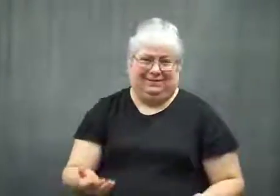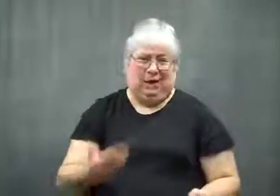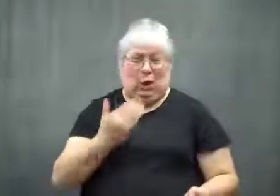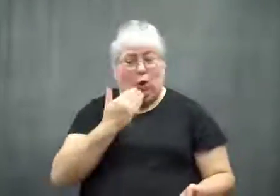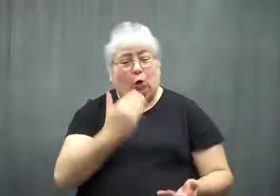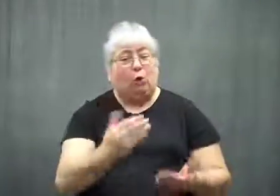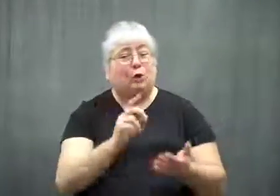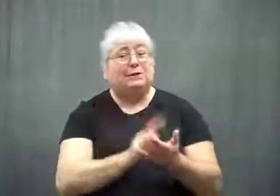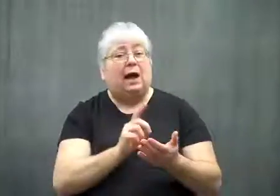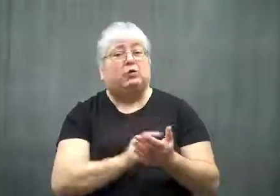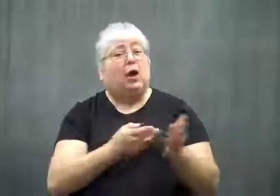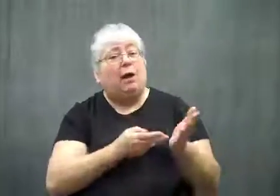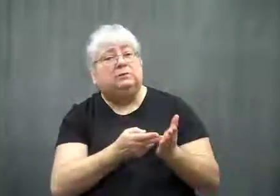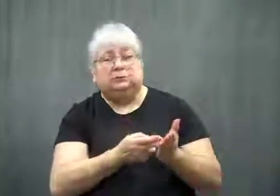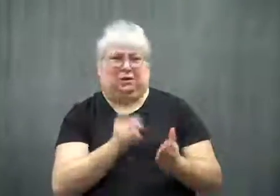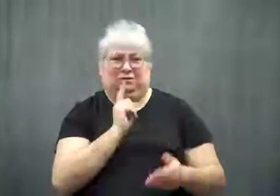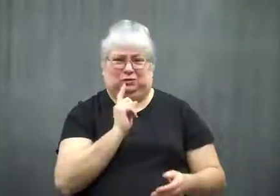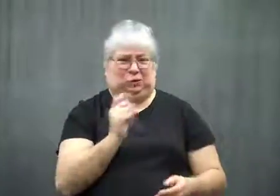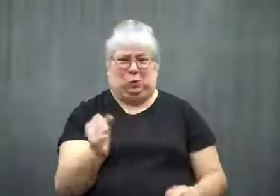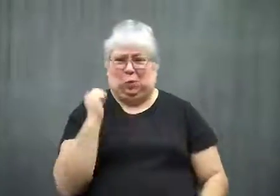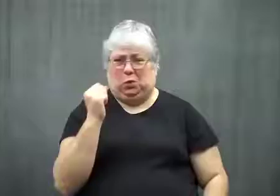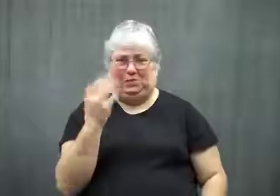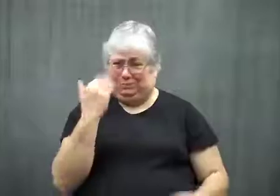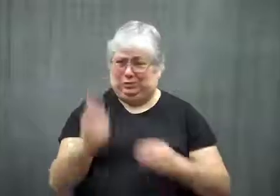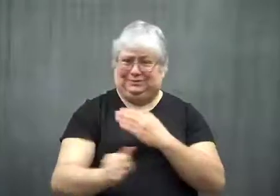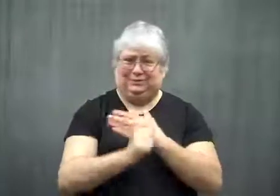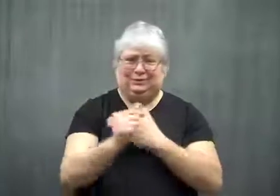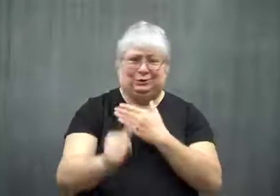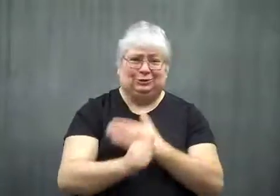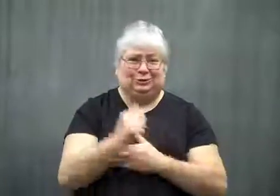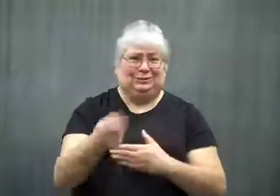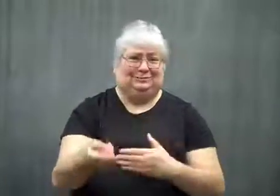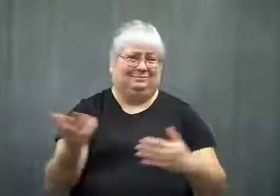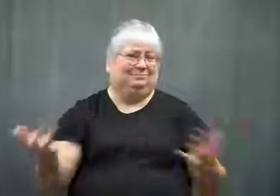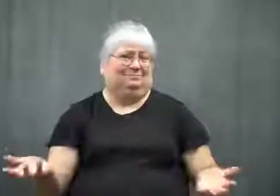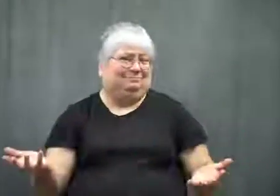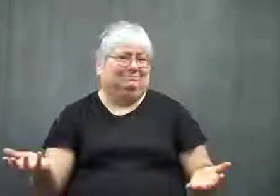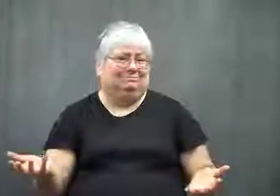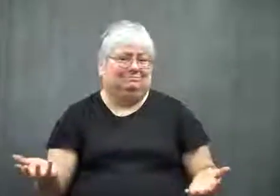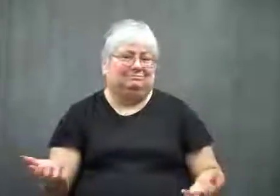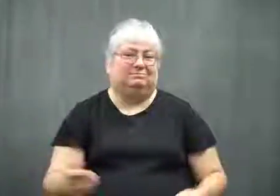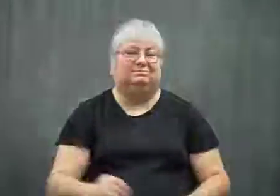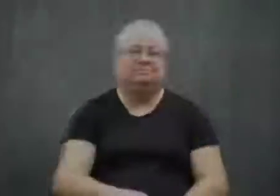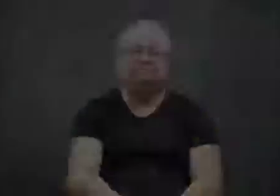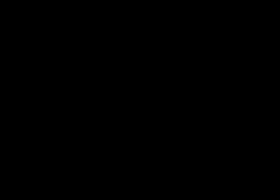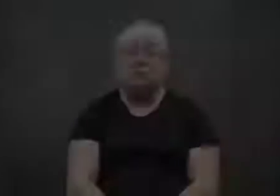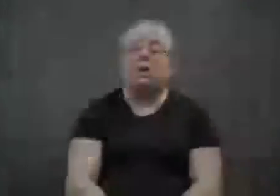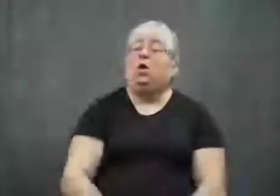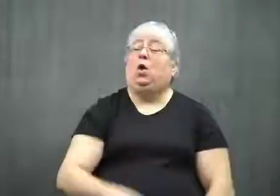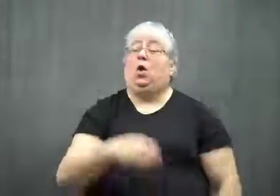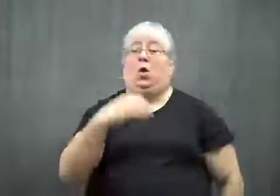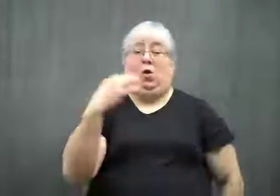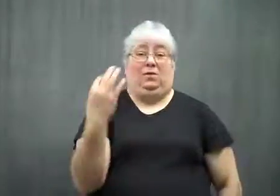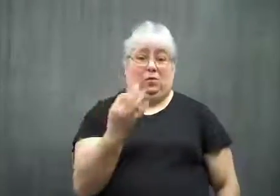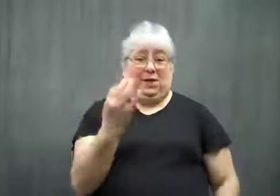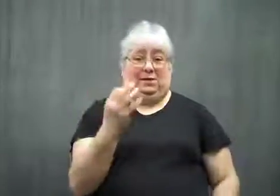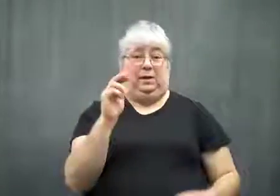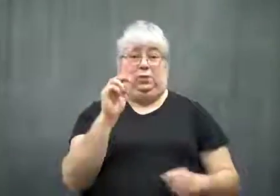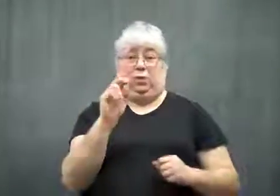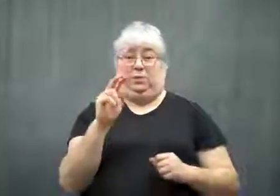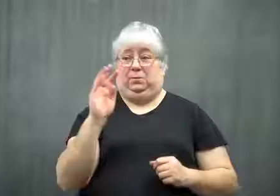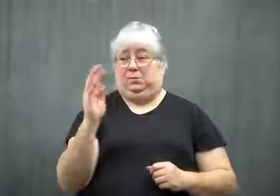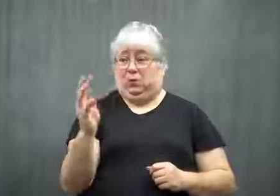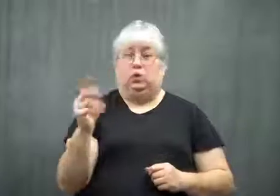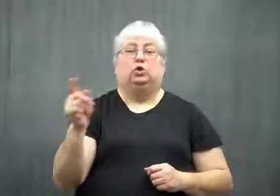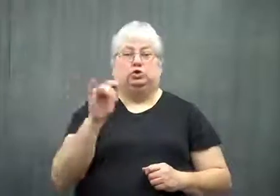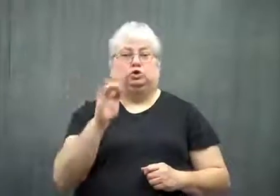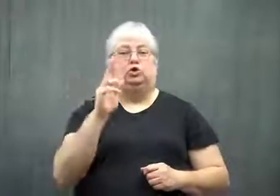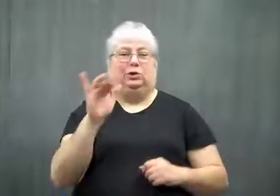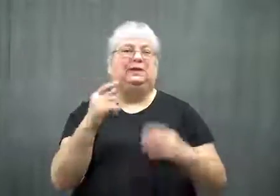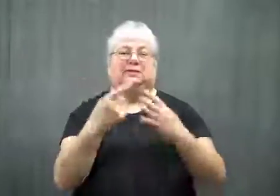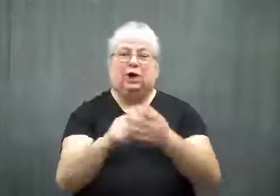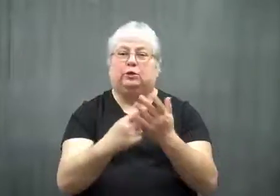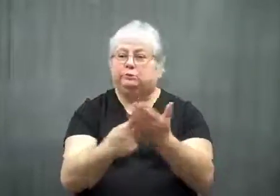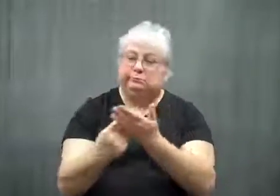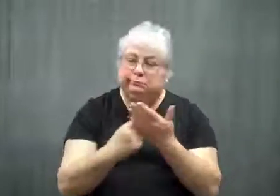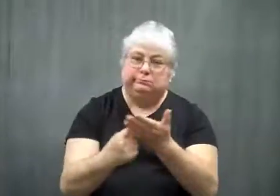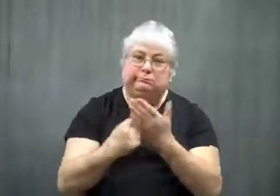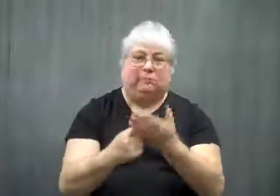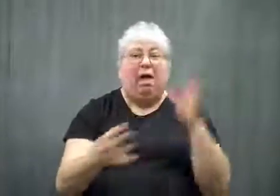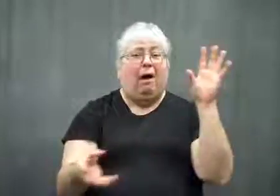They said an ethical doctor would have refused because of the danger.